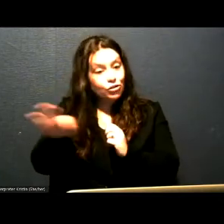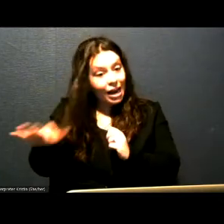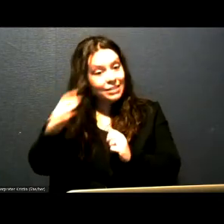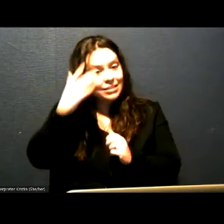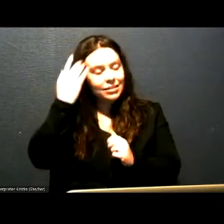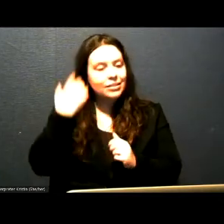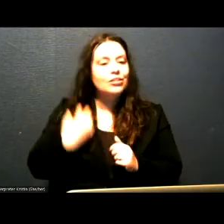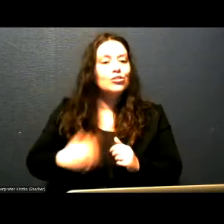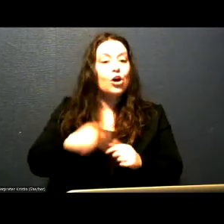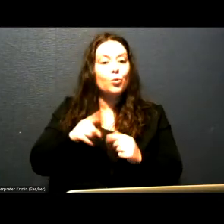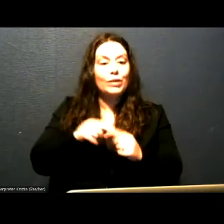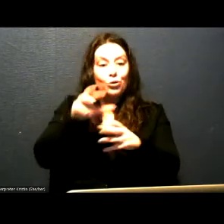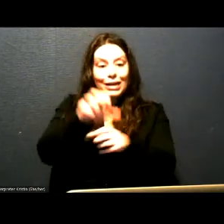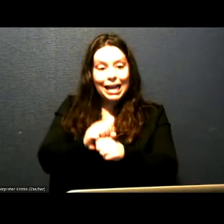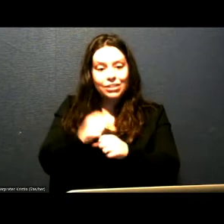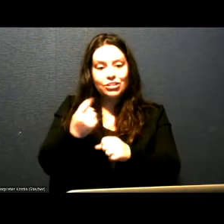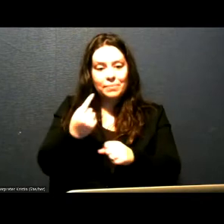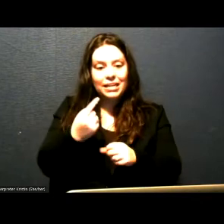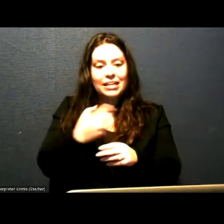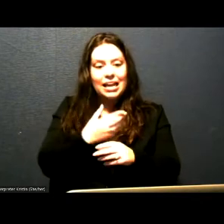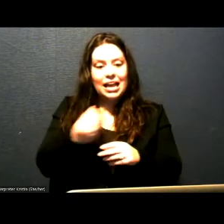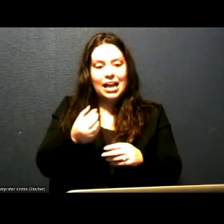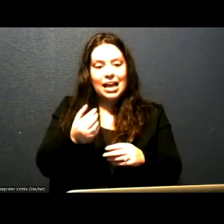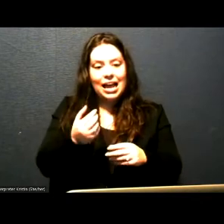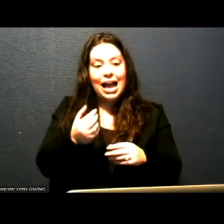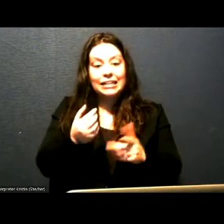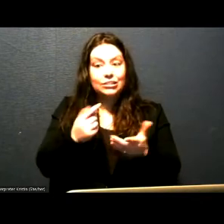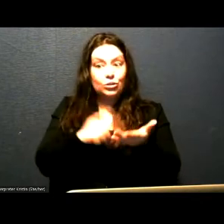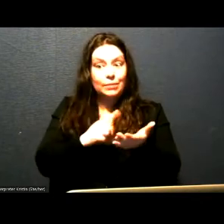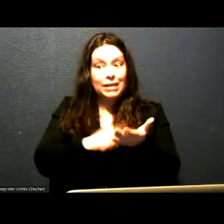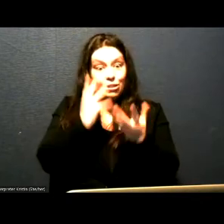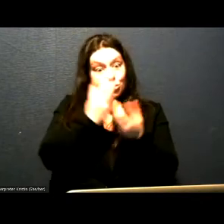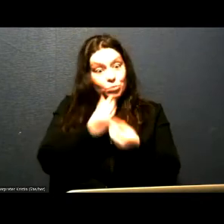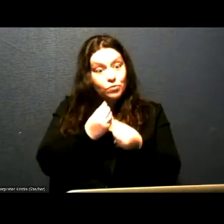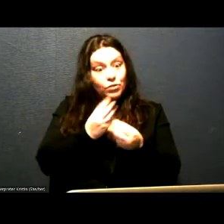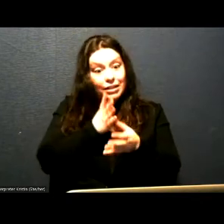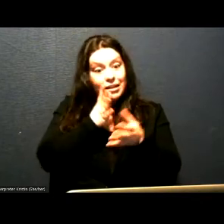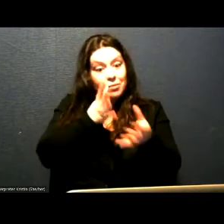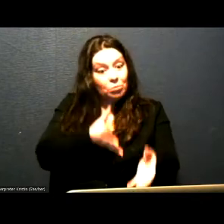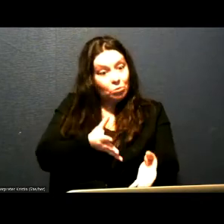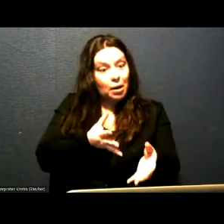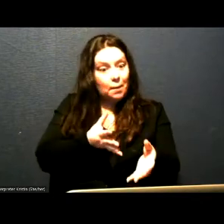beautiful like pelagic red crabs a handful and sometimes it's barbecue and hot dogs so um,